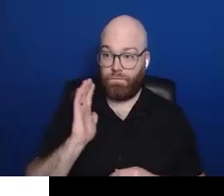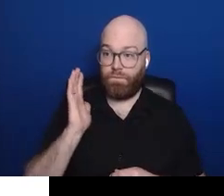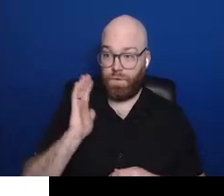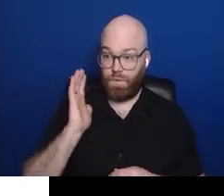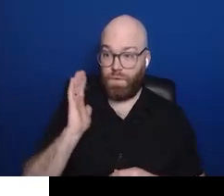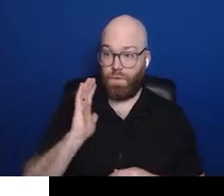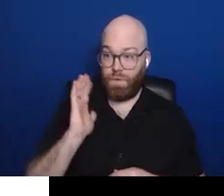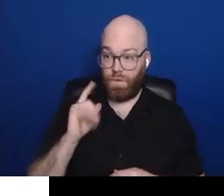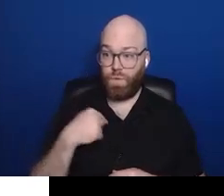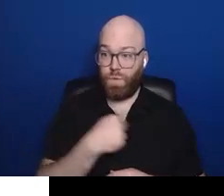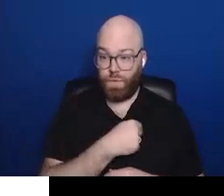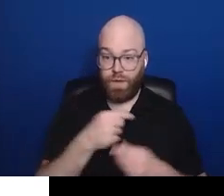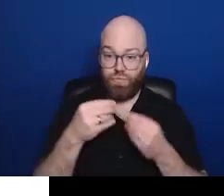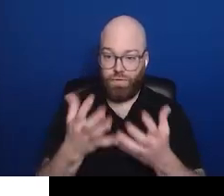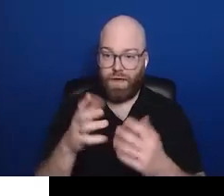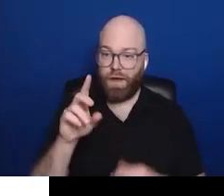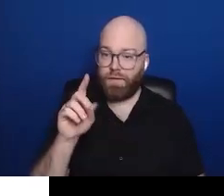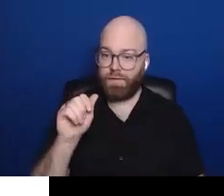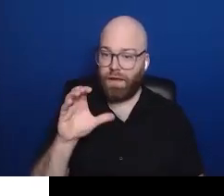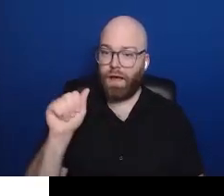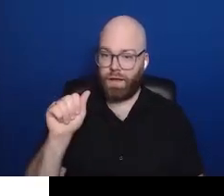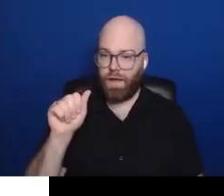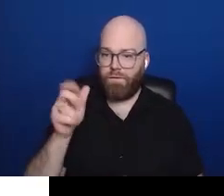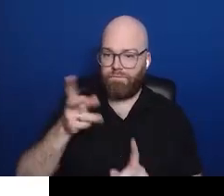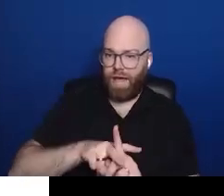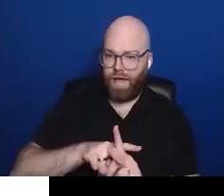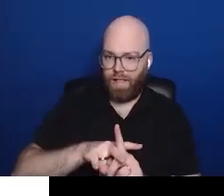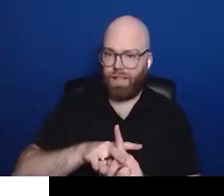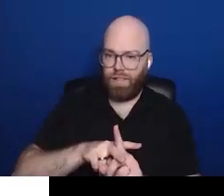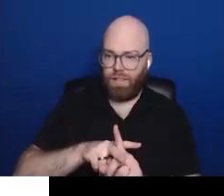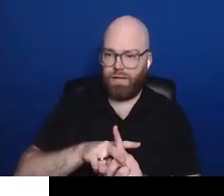Right now, we don't have it, but some colleges are able to assist.